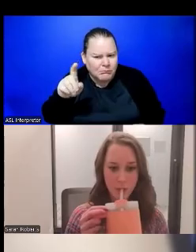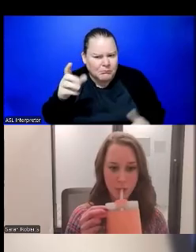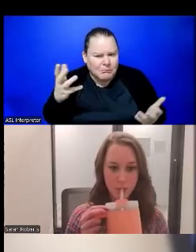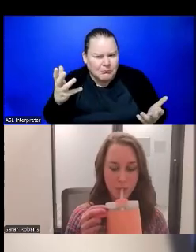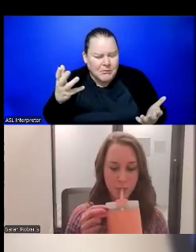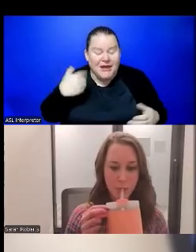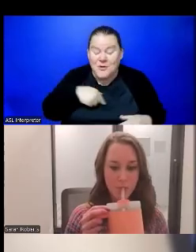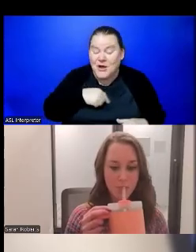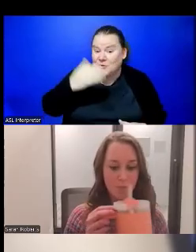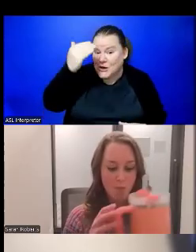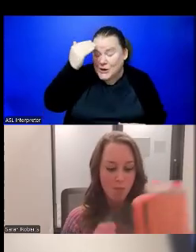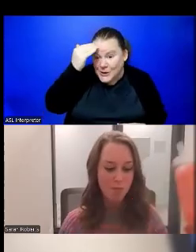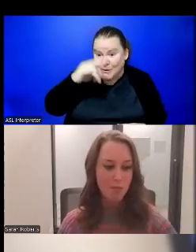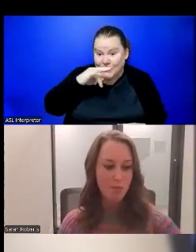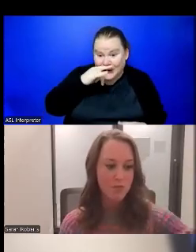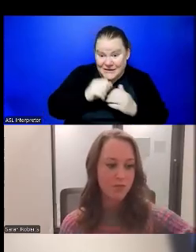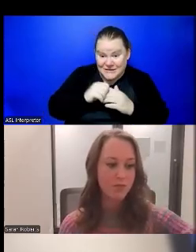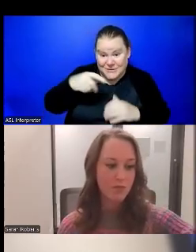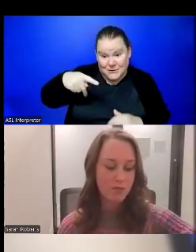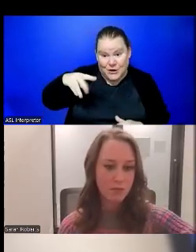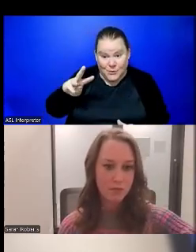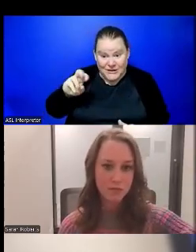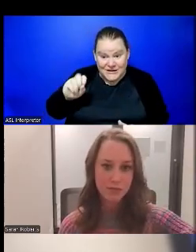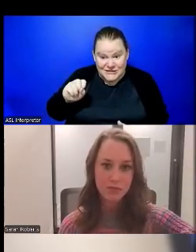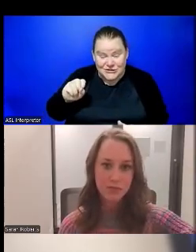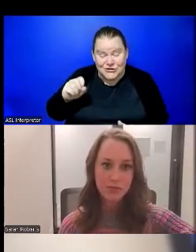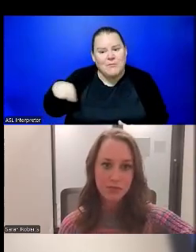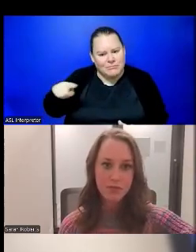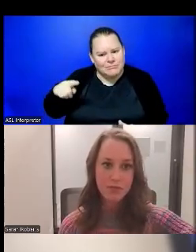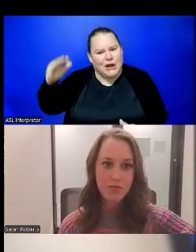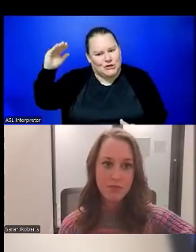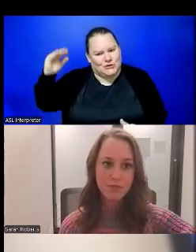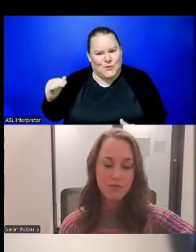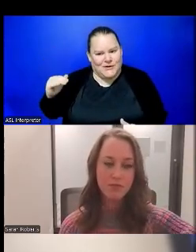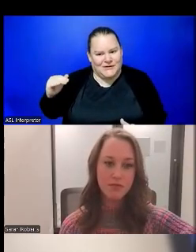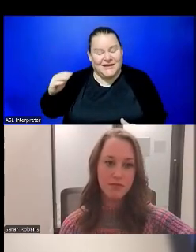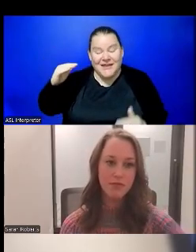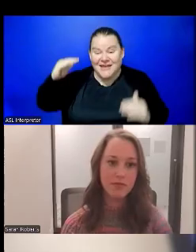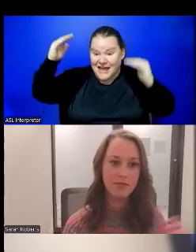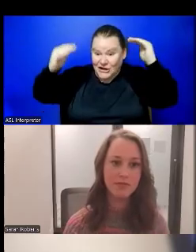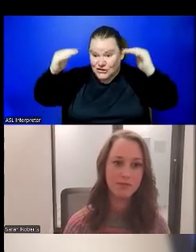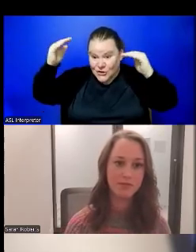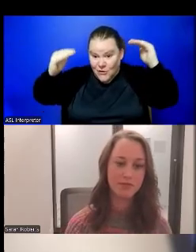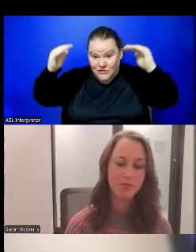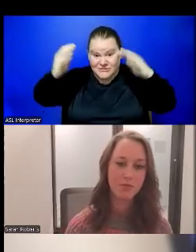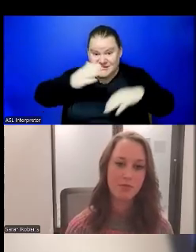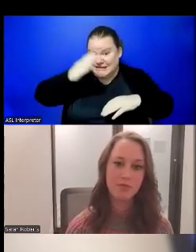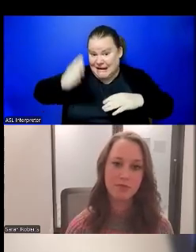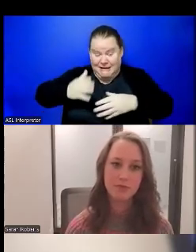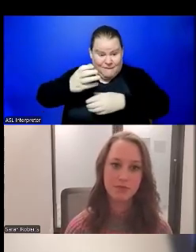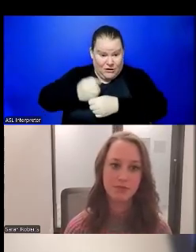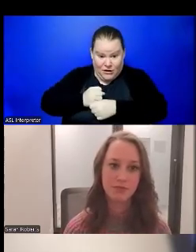with prader willi syndrome are short, and adults with prader willi syndrome, who never got growth hormone, are very, very